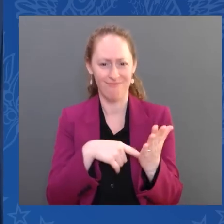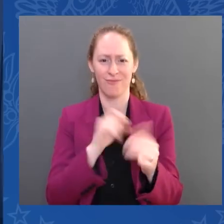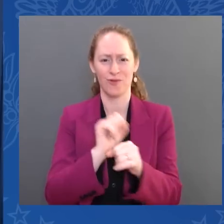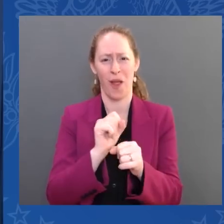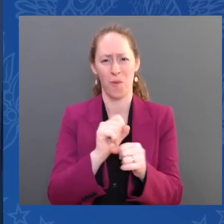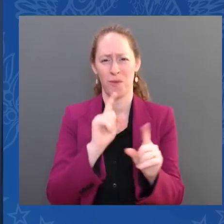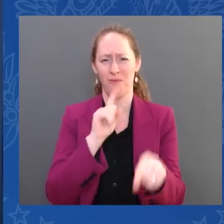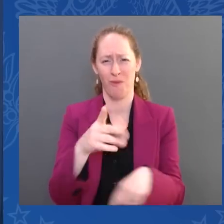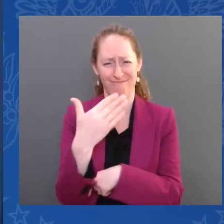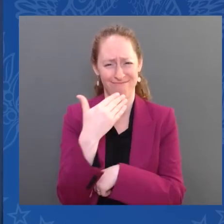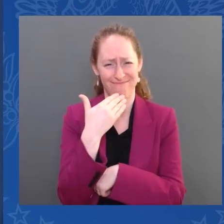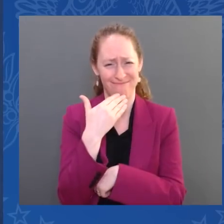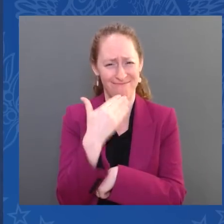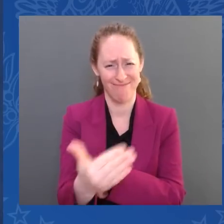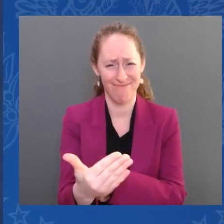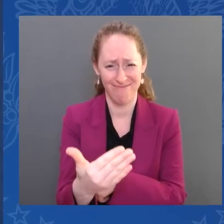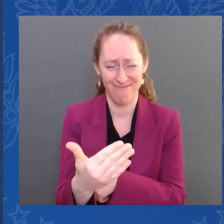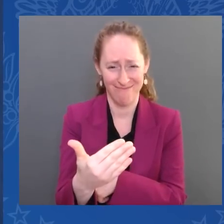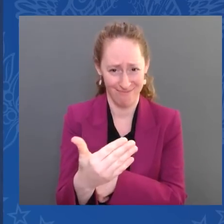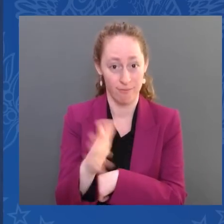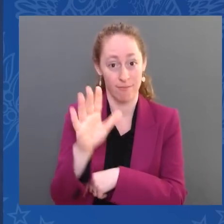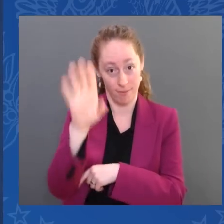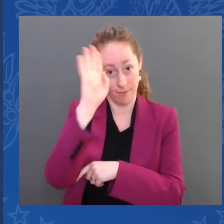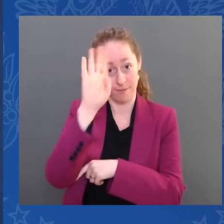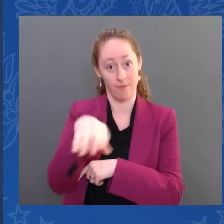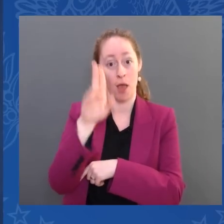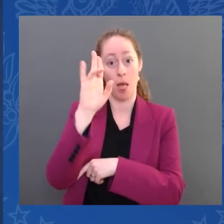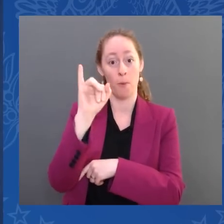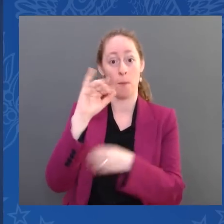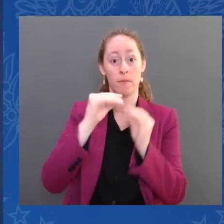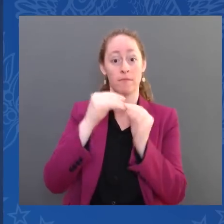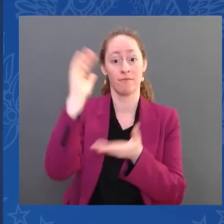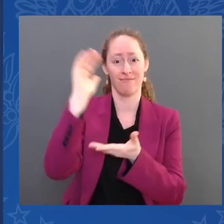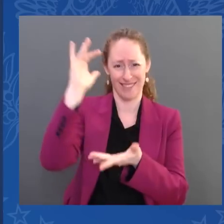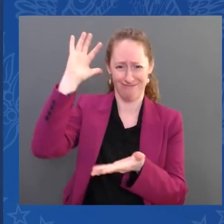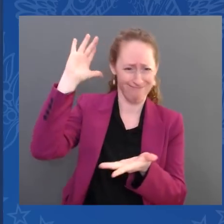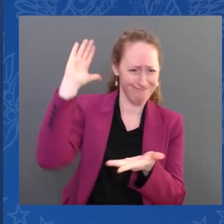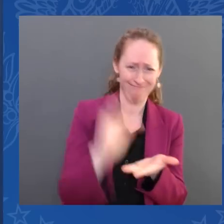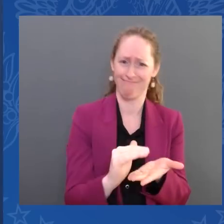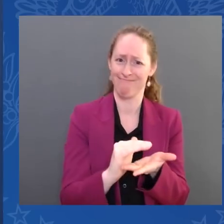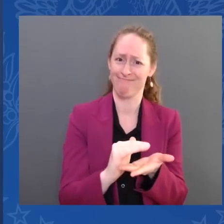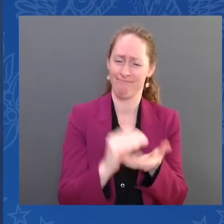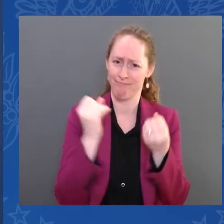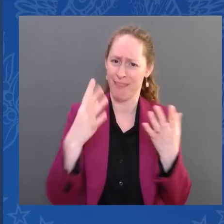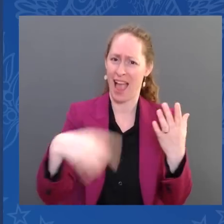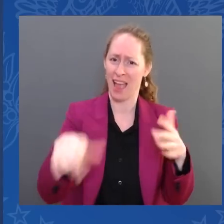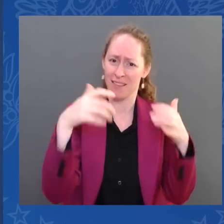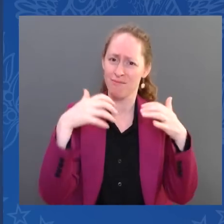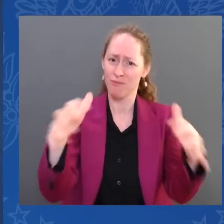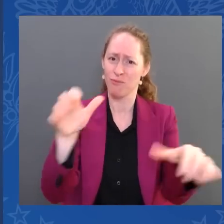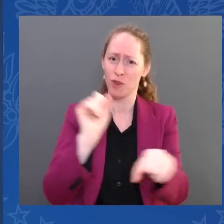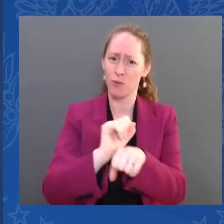I want to speak very briefly today about our economy and what we're doing to lower the costs for American families.